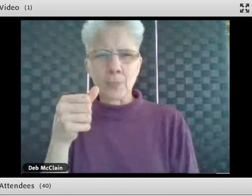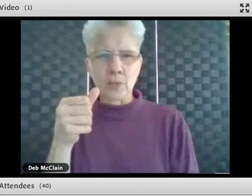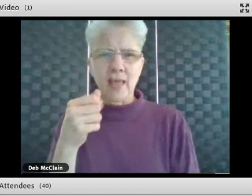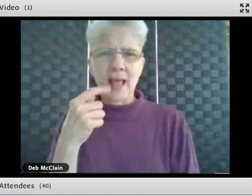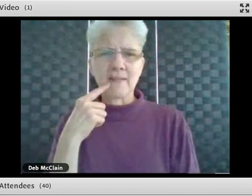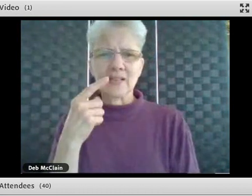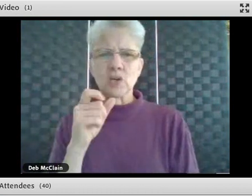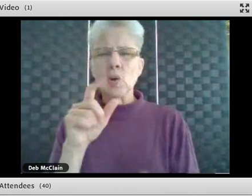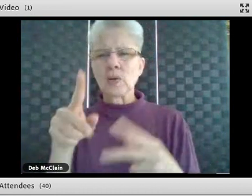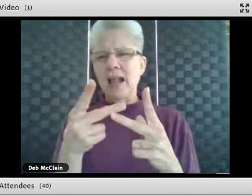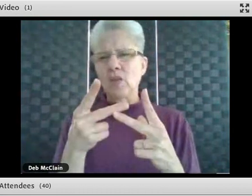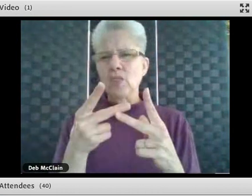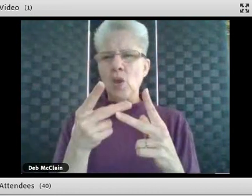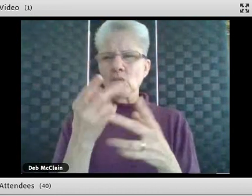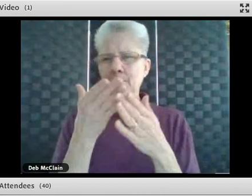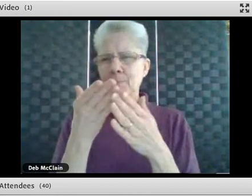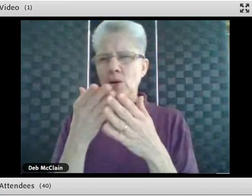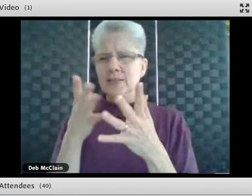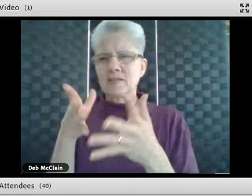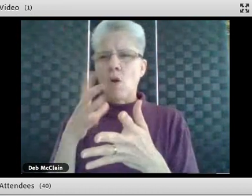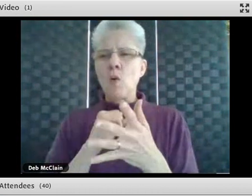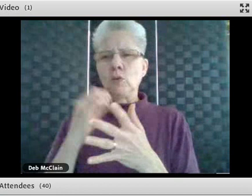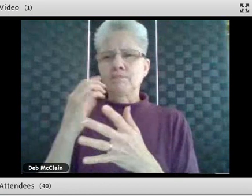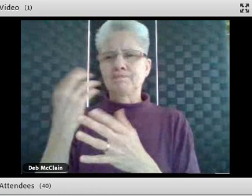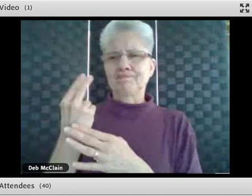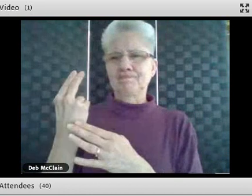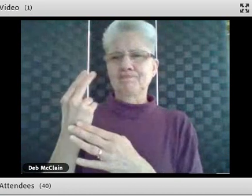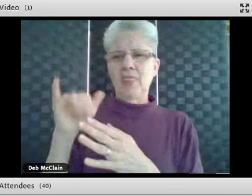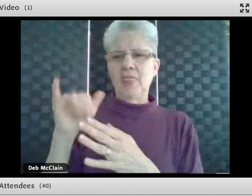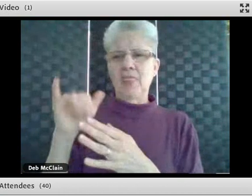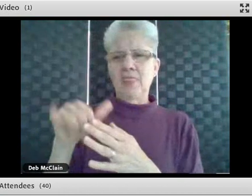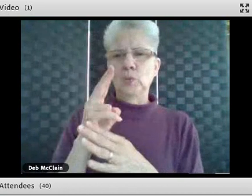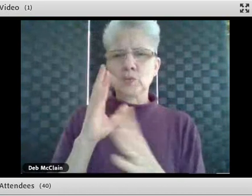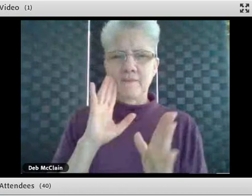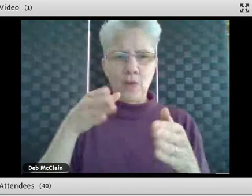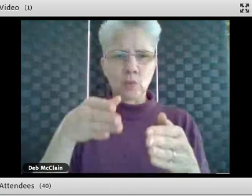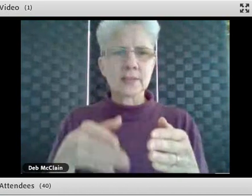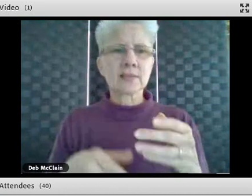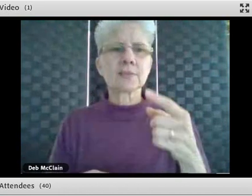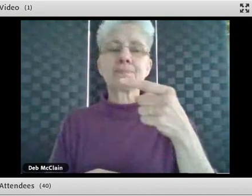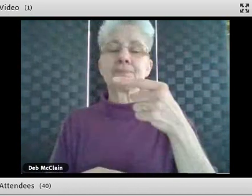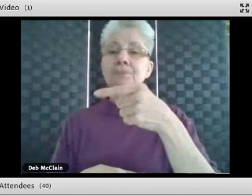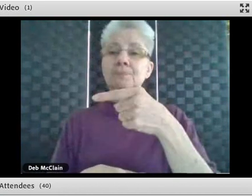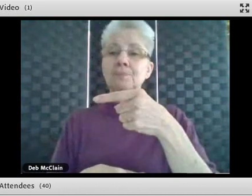those remnants in there of this kind of focus. But once again, that's another area